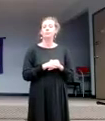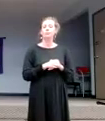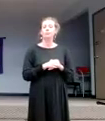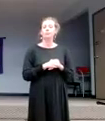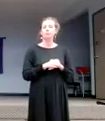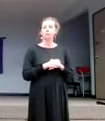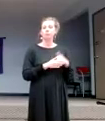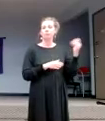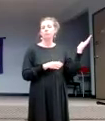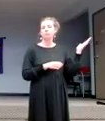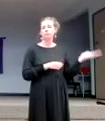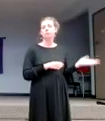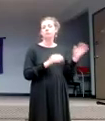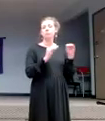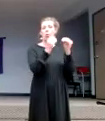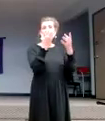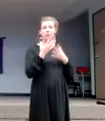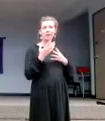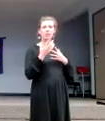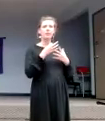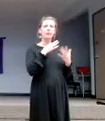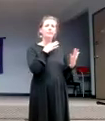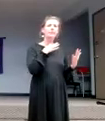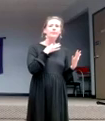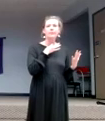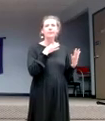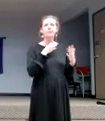some information there in case anybody has any questions at any time throughout construction